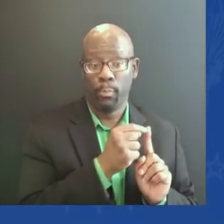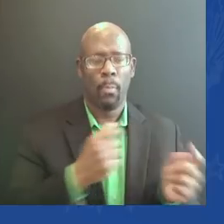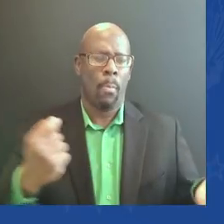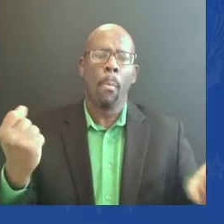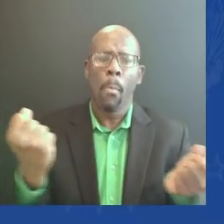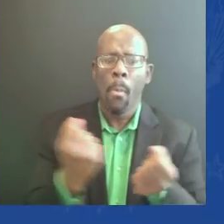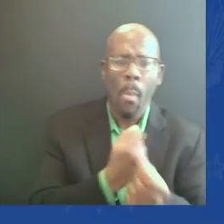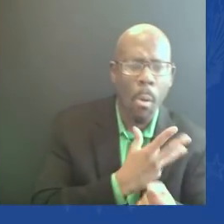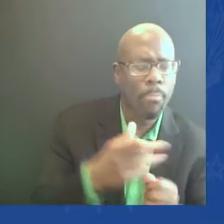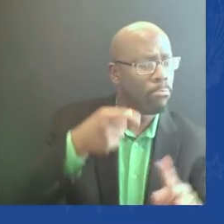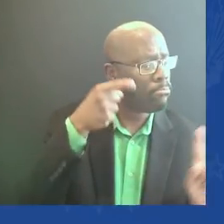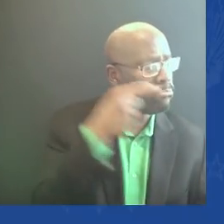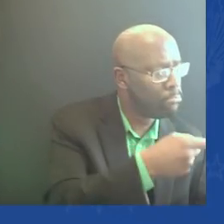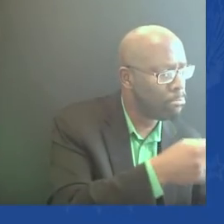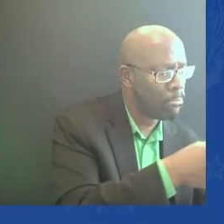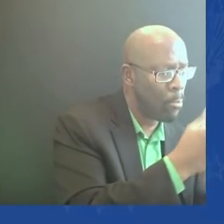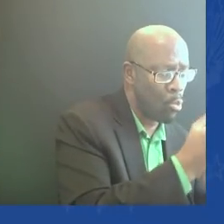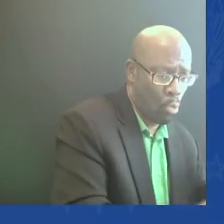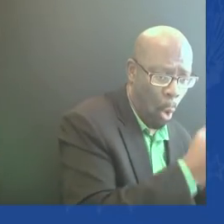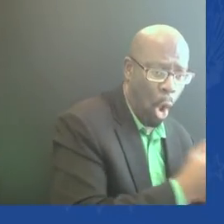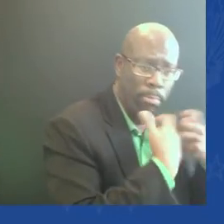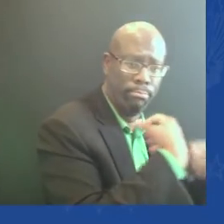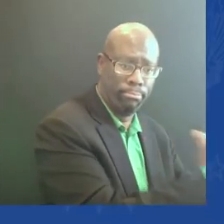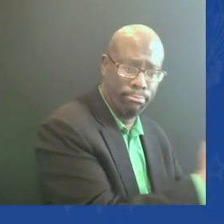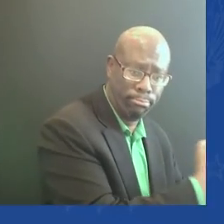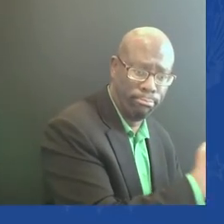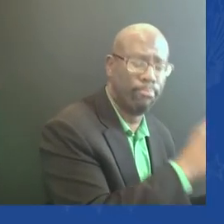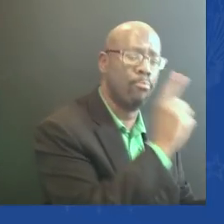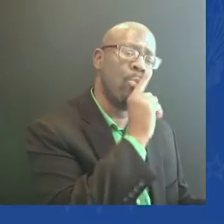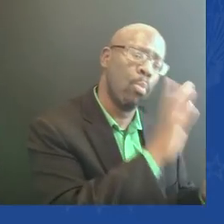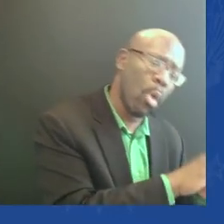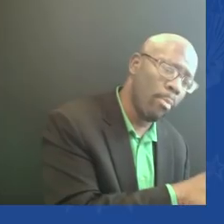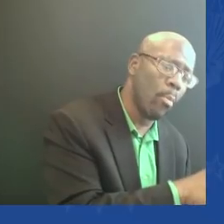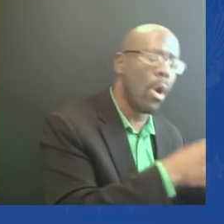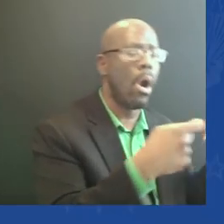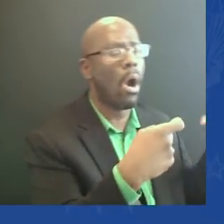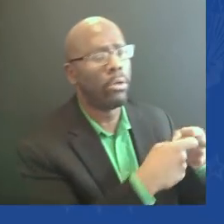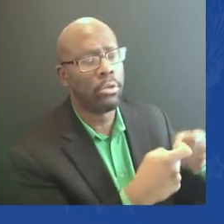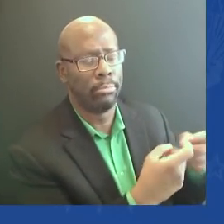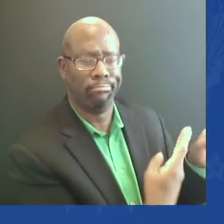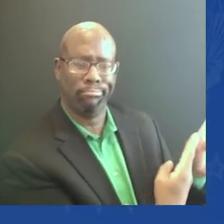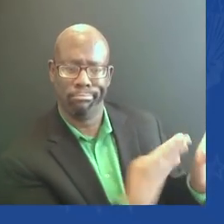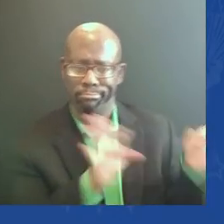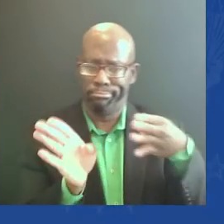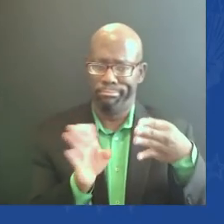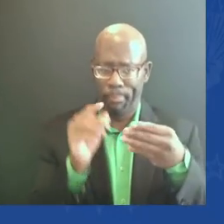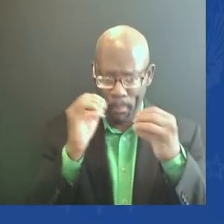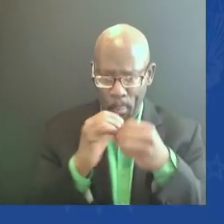to commit to going all electric, number one. Getting the unions to agree to do that as well.